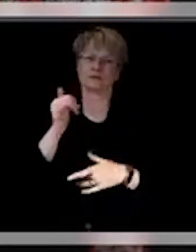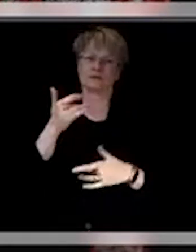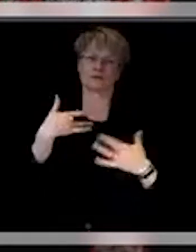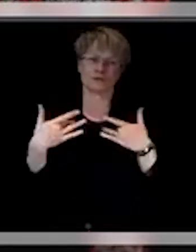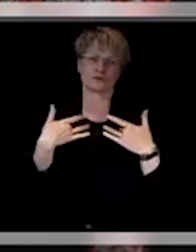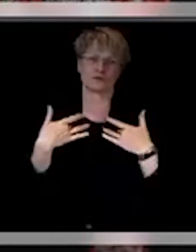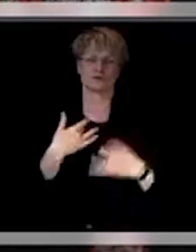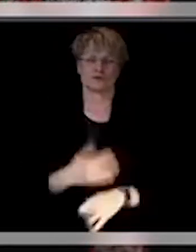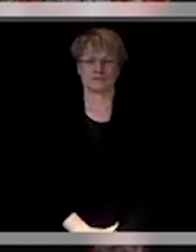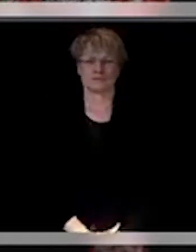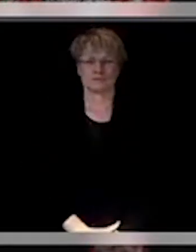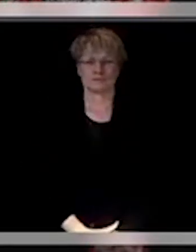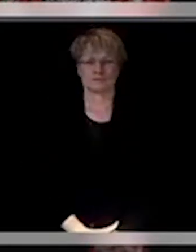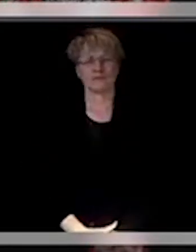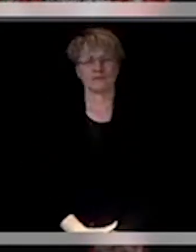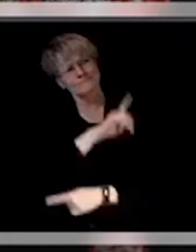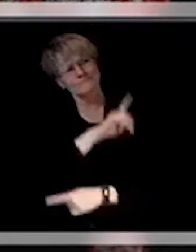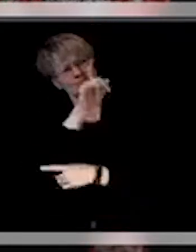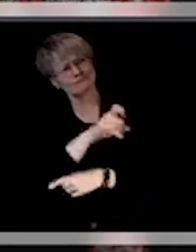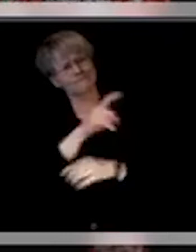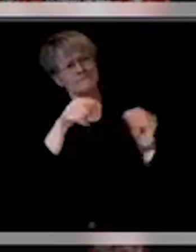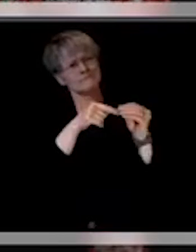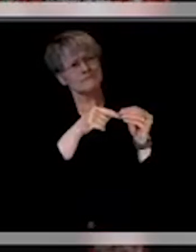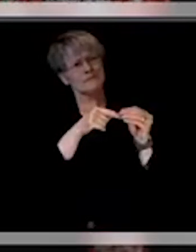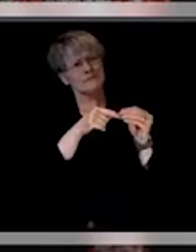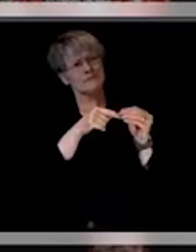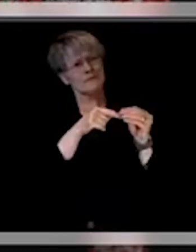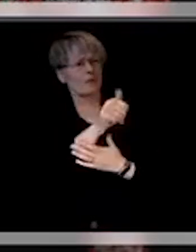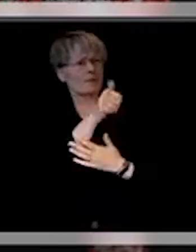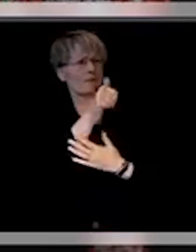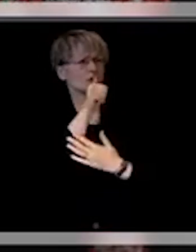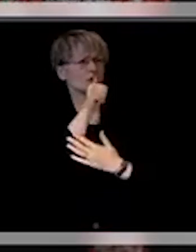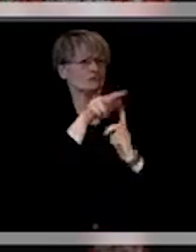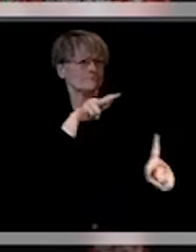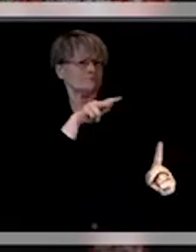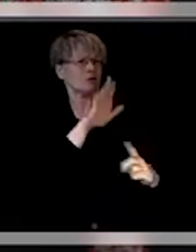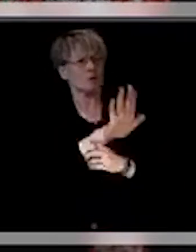a personal level, you know, how what's your anxiety level. What should our anxiety level